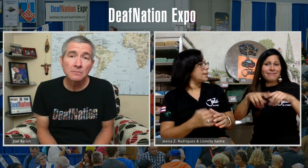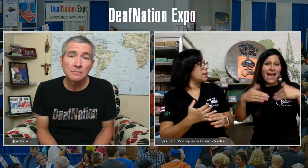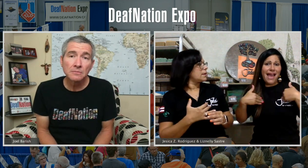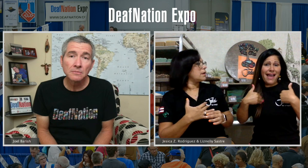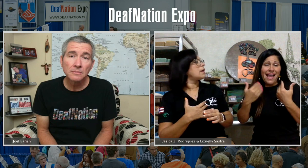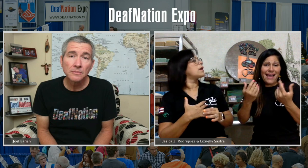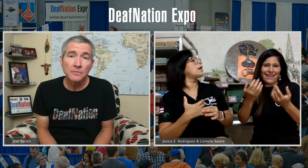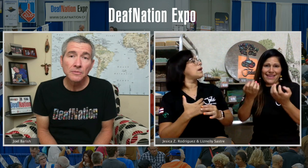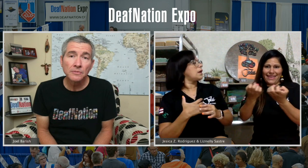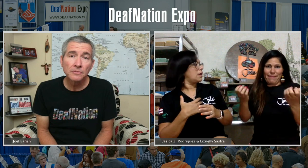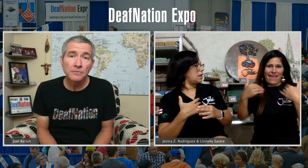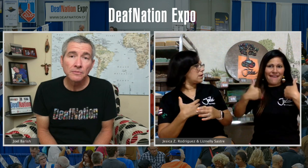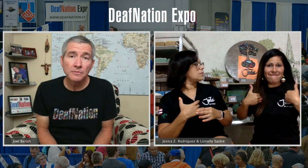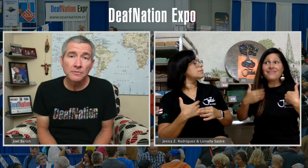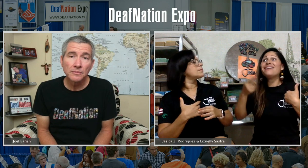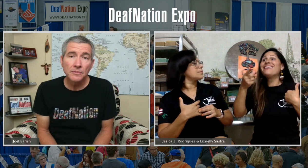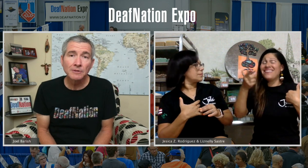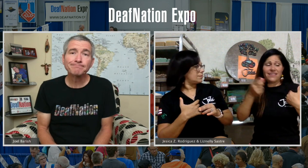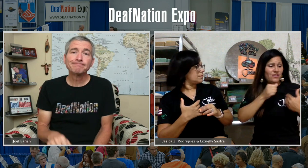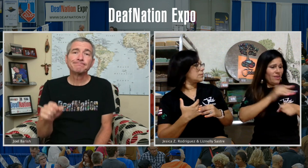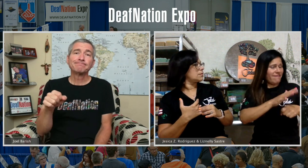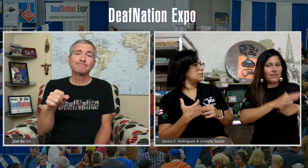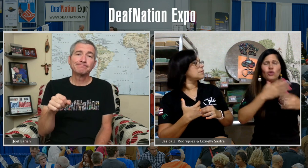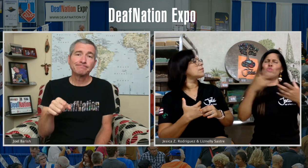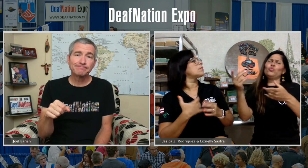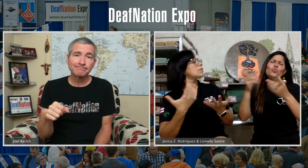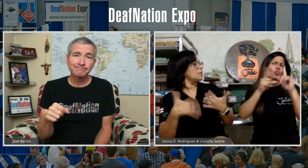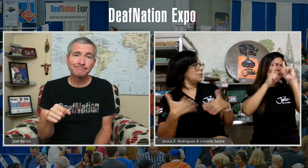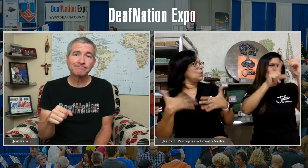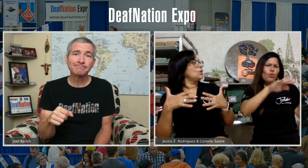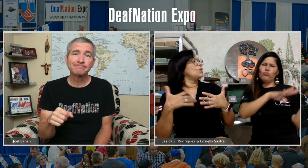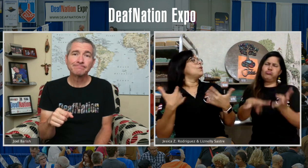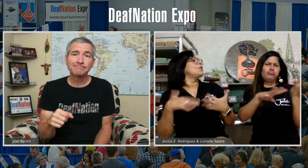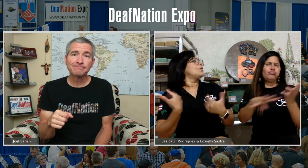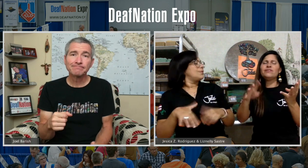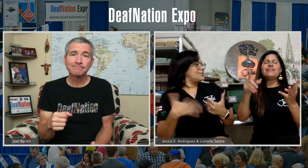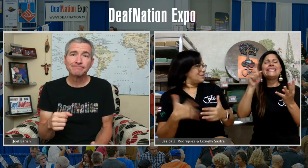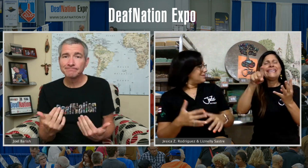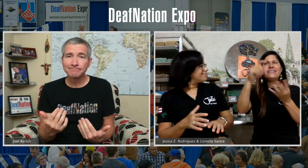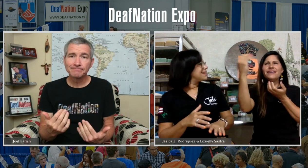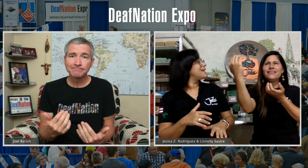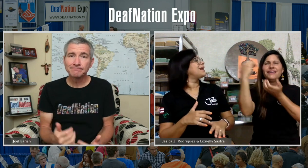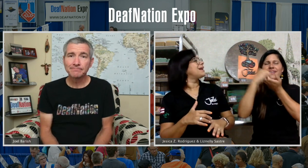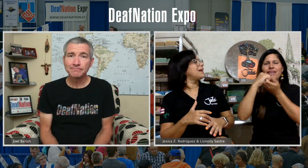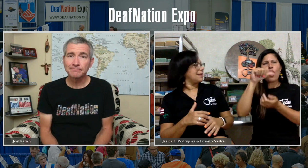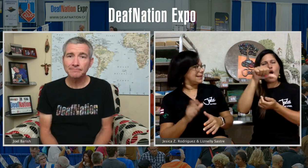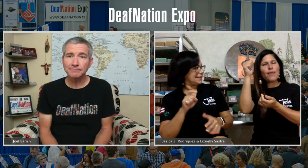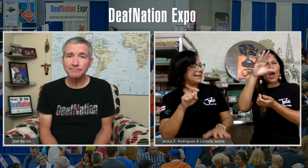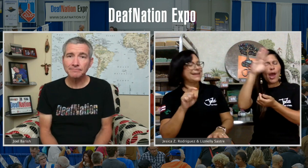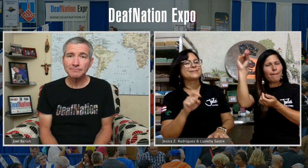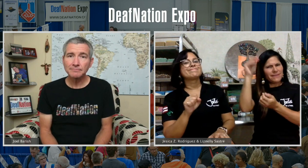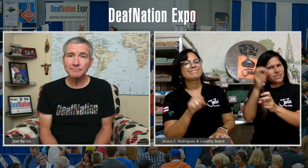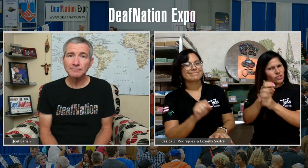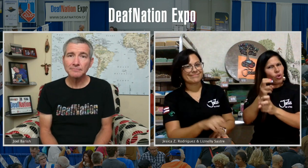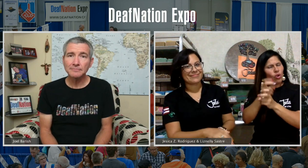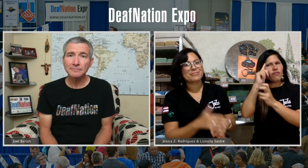It depends on if we have it, and if yes, but if there’s not enough… Our goal is to make it more efficient. We need to work with another company.